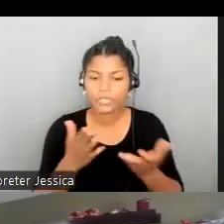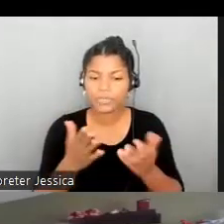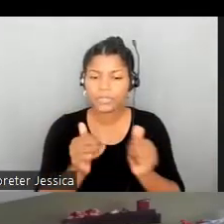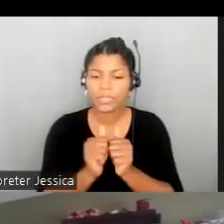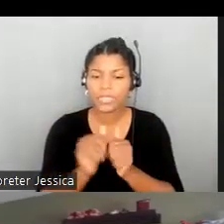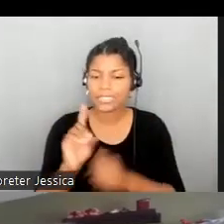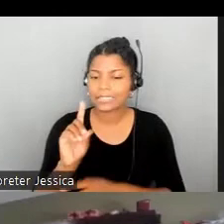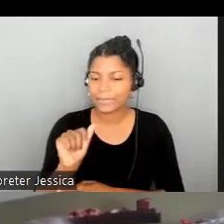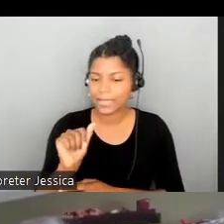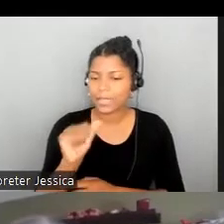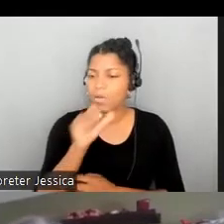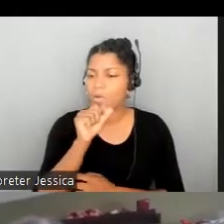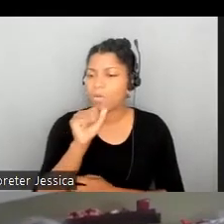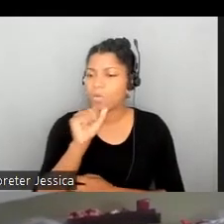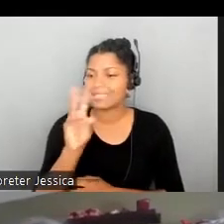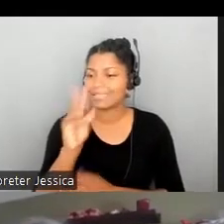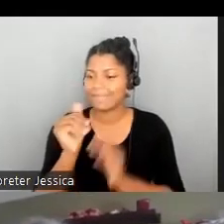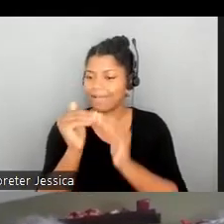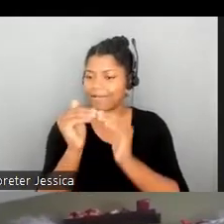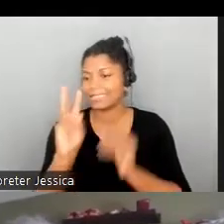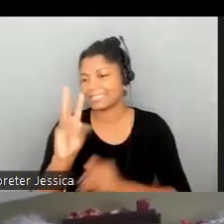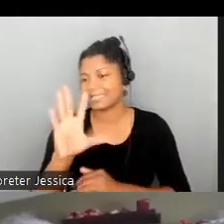Thank you for mentioning that!